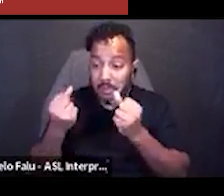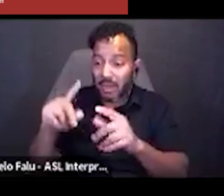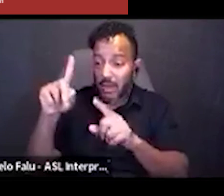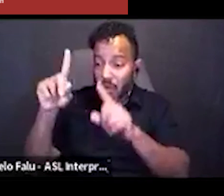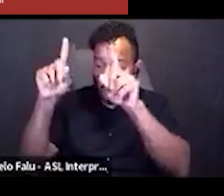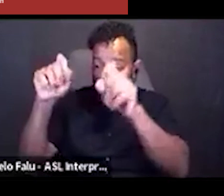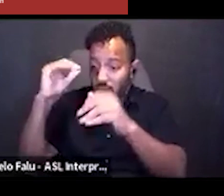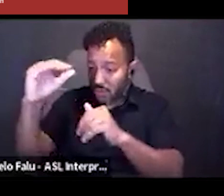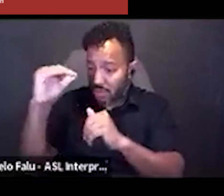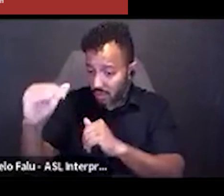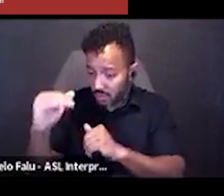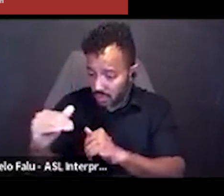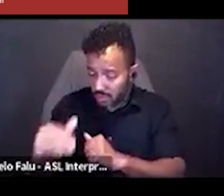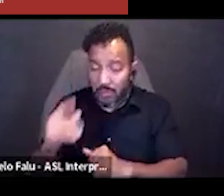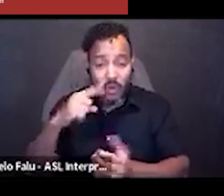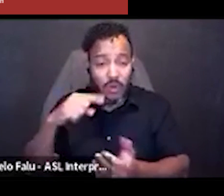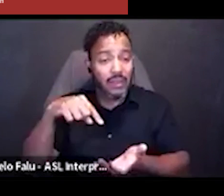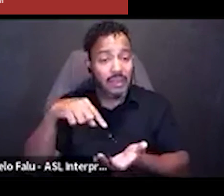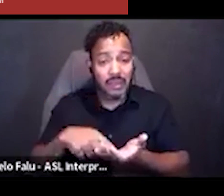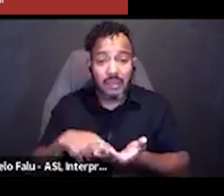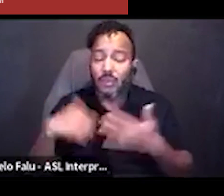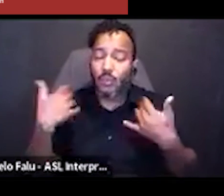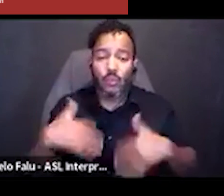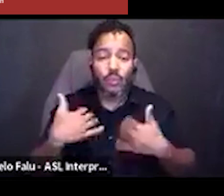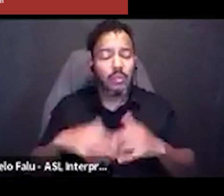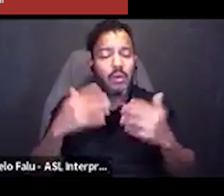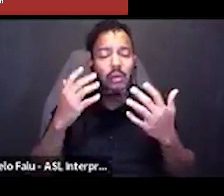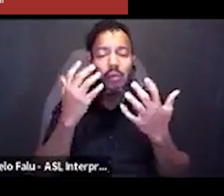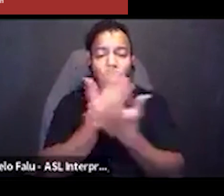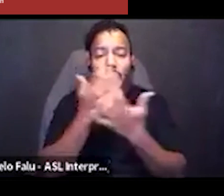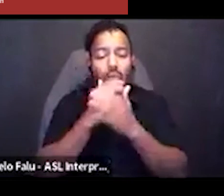But this has been a fantastic panel.